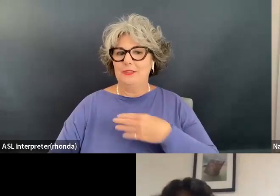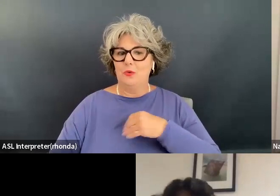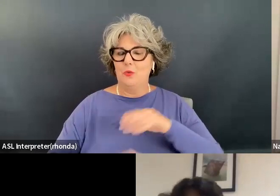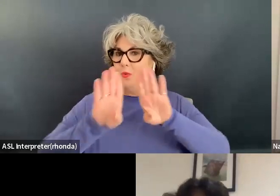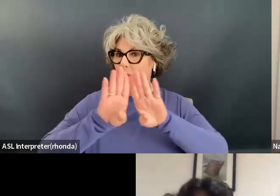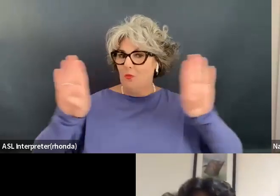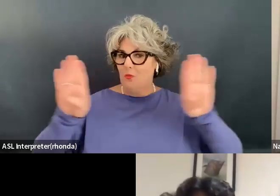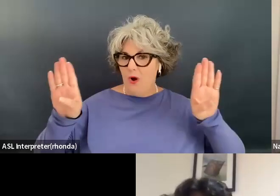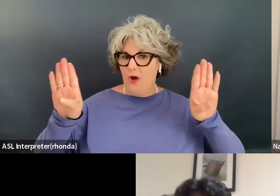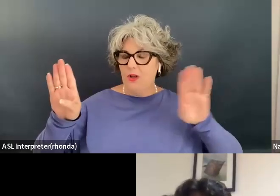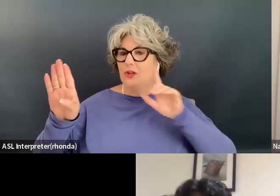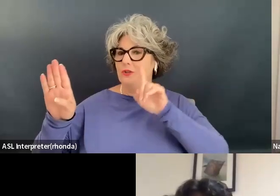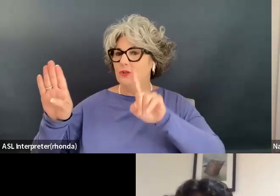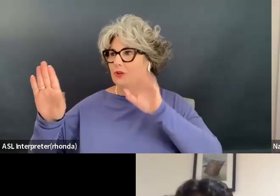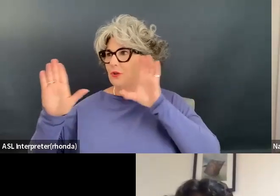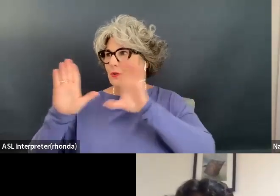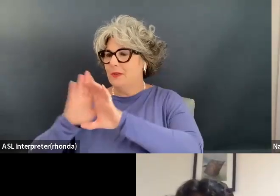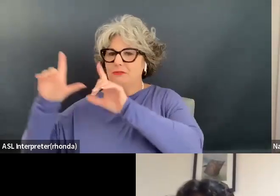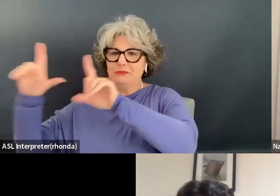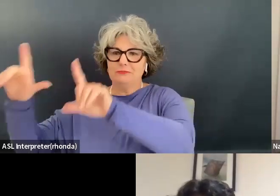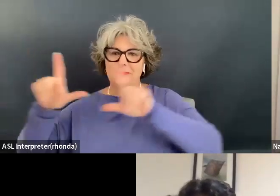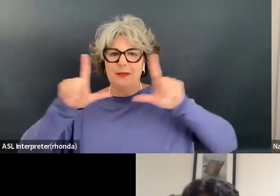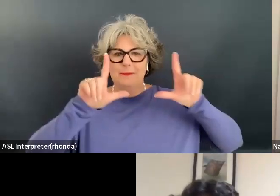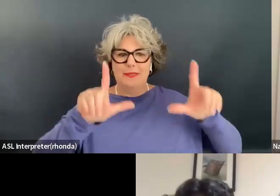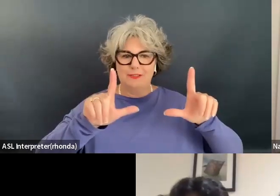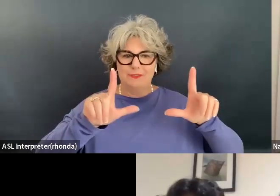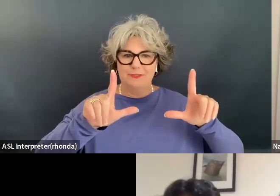with two small pictures from Iranian rural women.